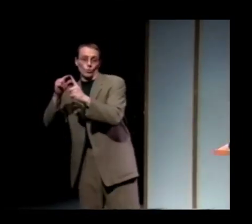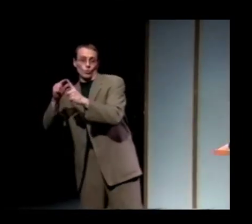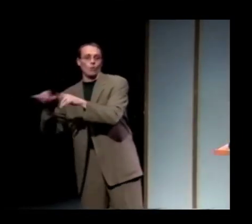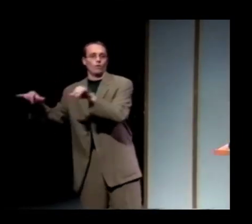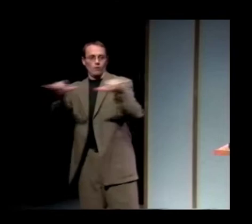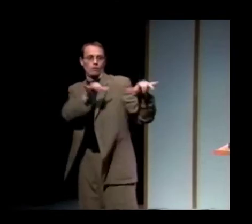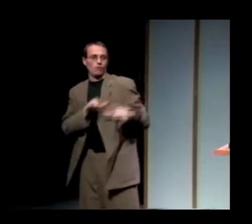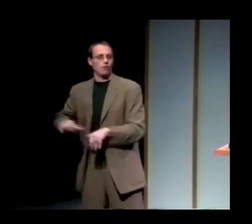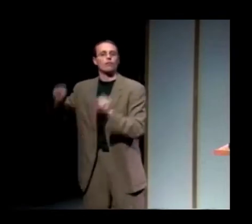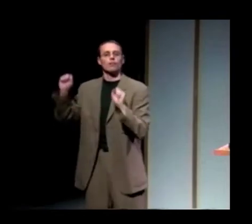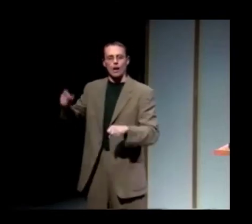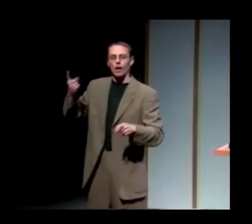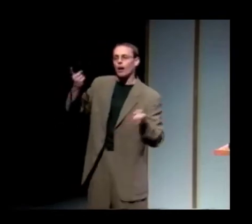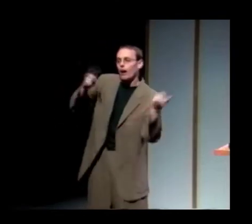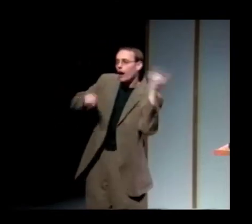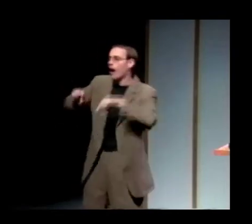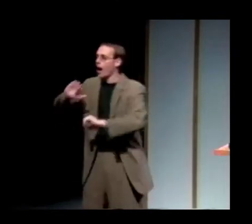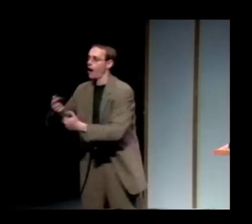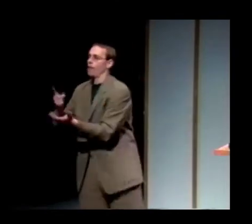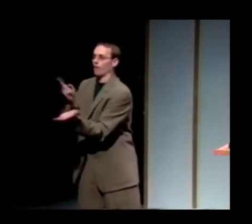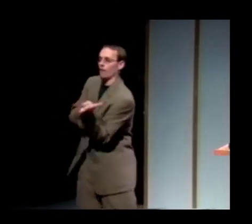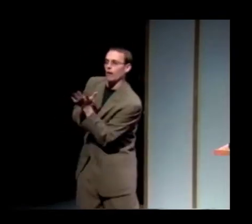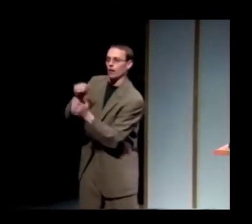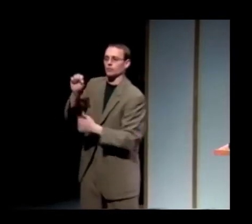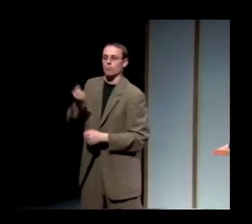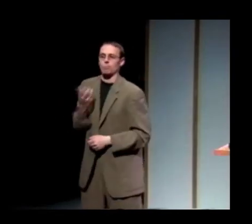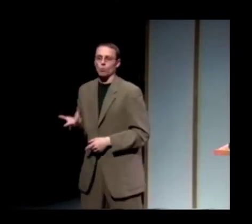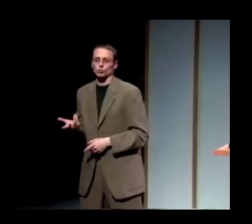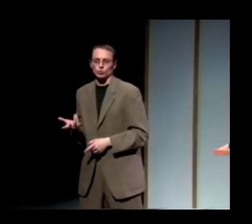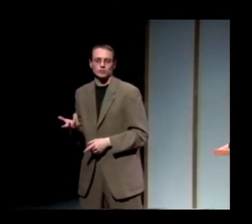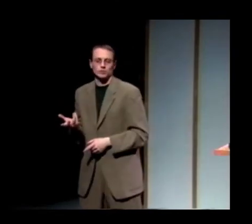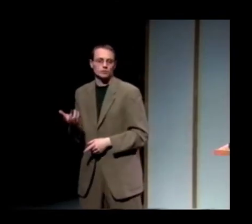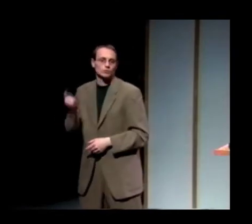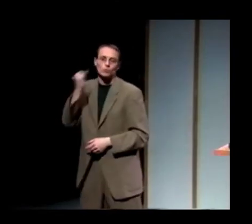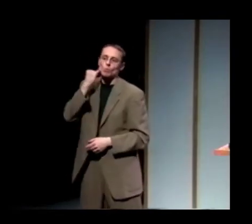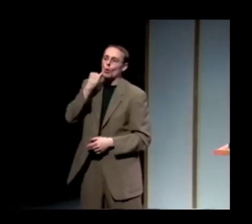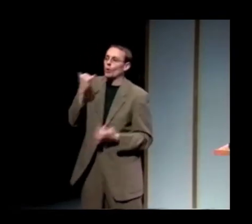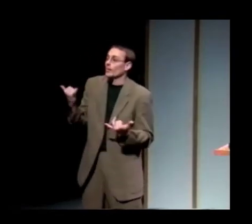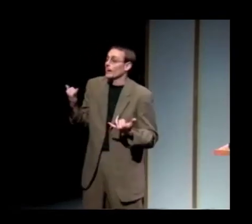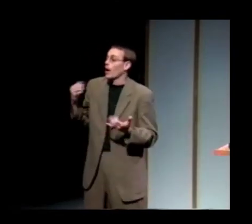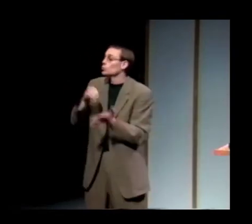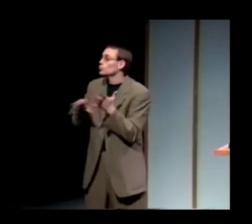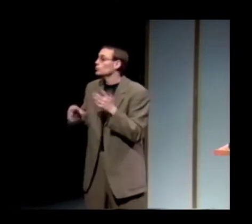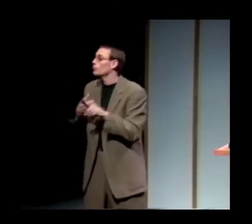IT ESTABLISHES A COMMON VOCABULARY. WE CAN ALL AGREE ON HOW TO DISCUSS POETRY.